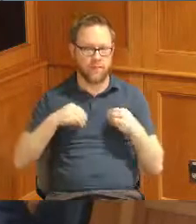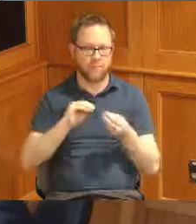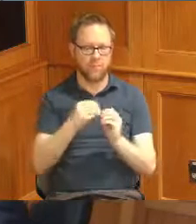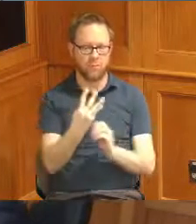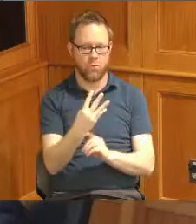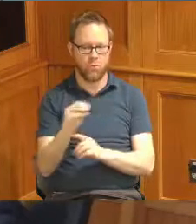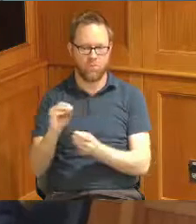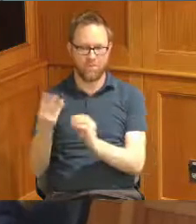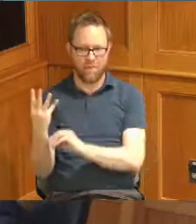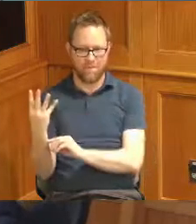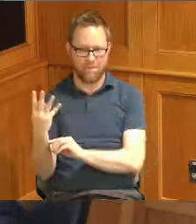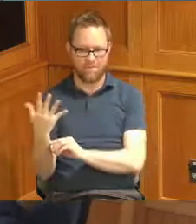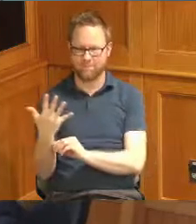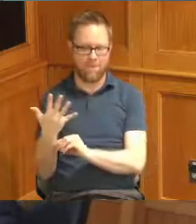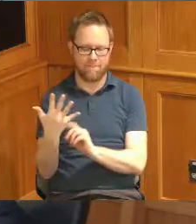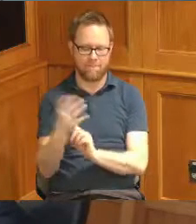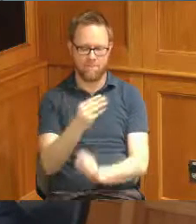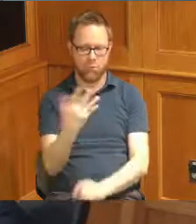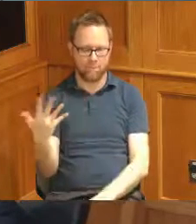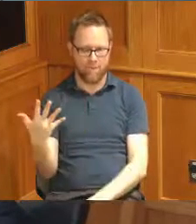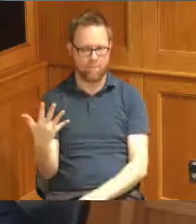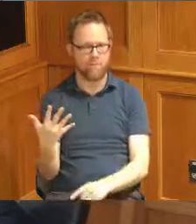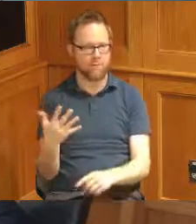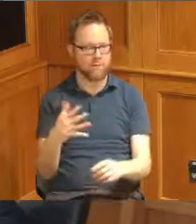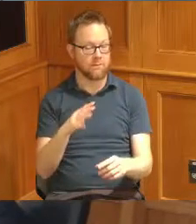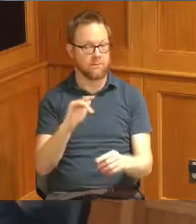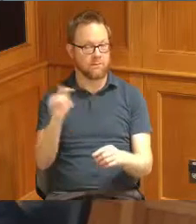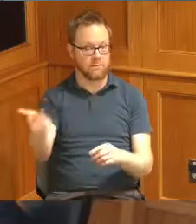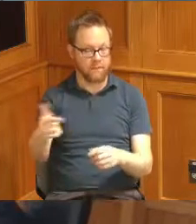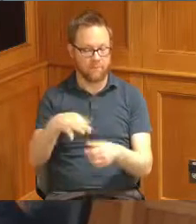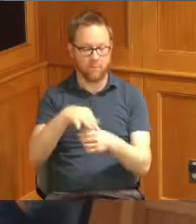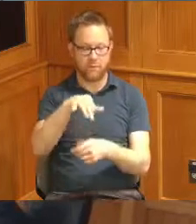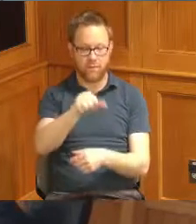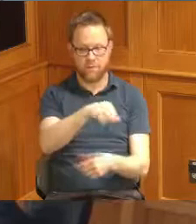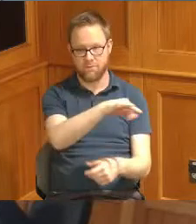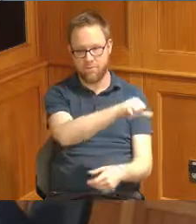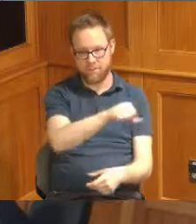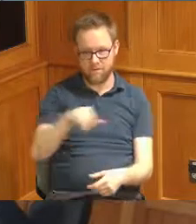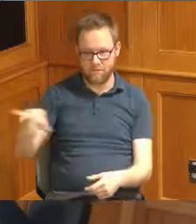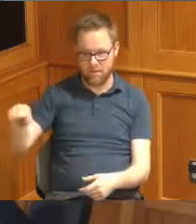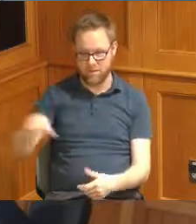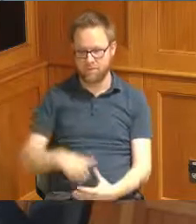second Commissioner Reece yes Commissioner Driehaus yes Commissioner Summerow Dumas